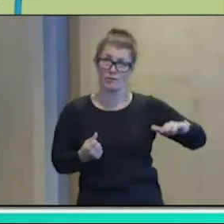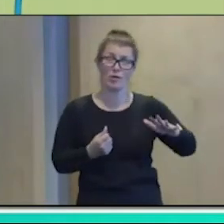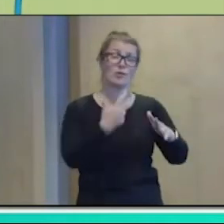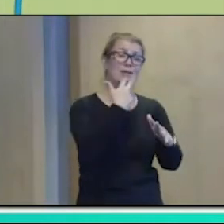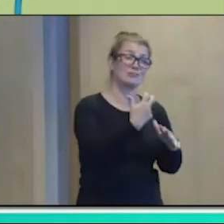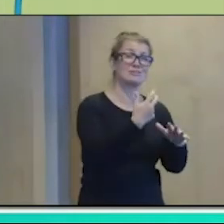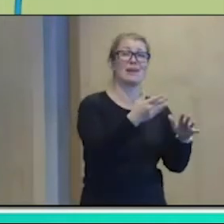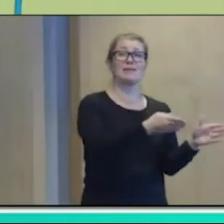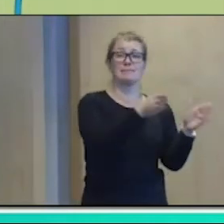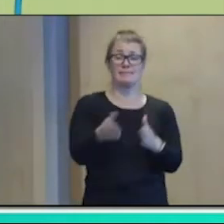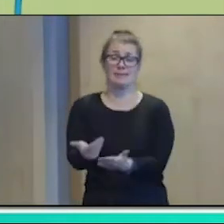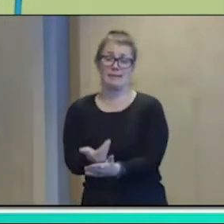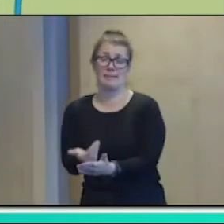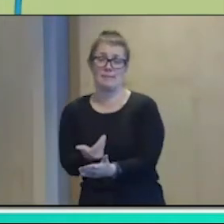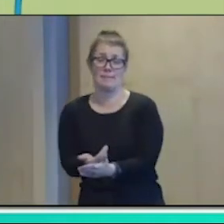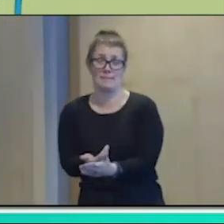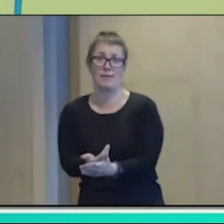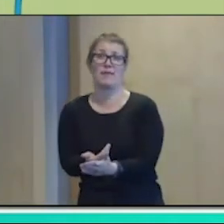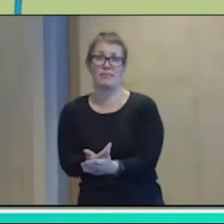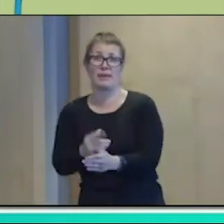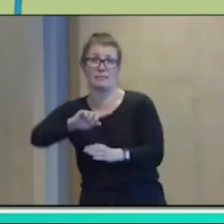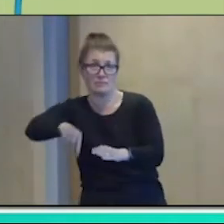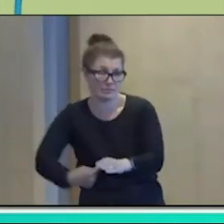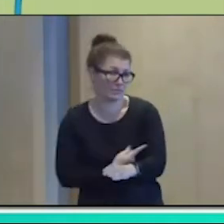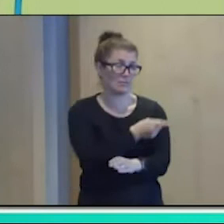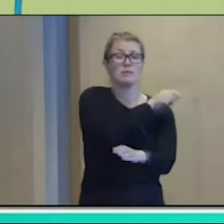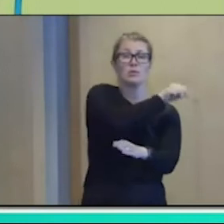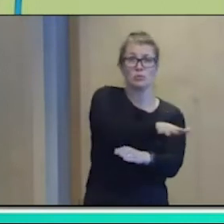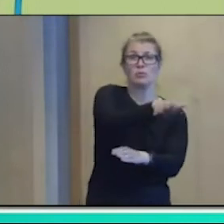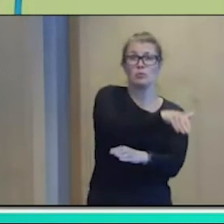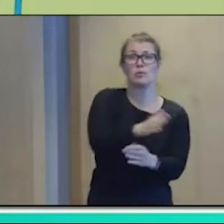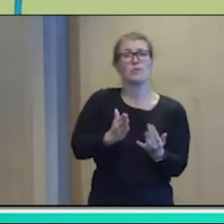reservoir and then you pump the water back up, typically overnight when there's not so much